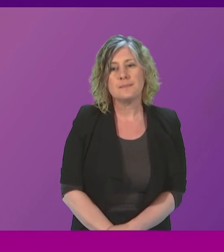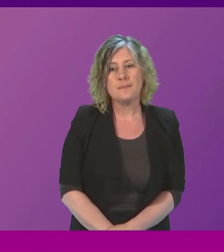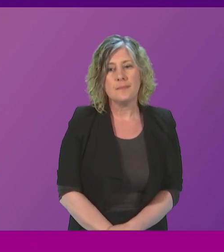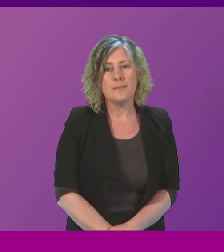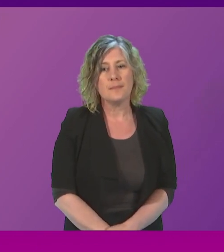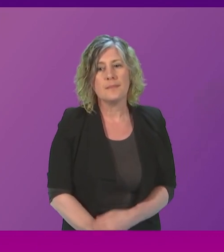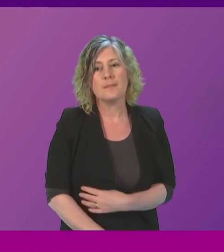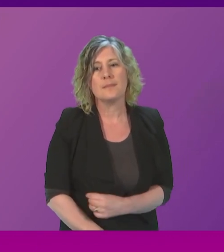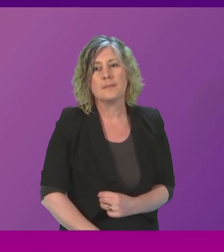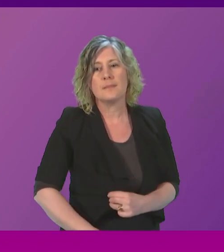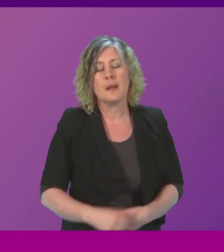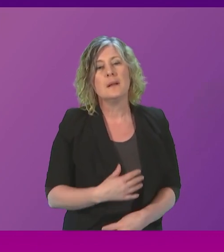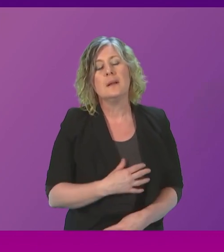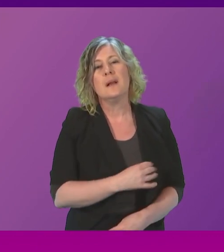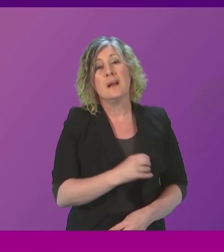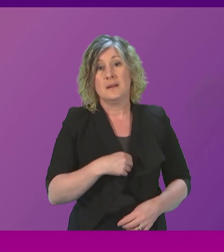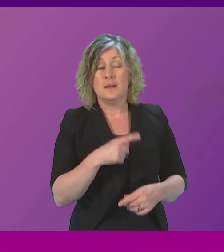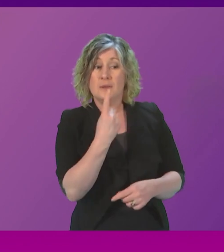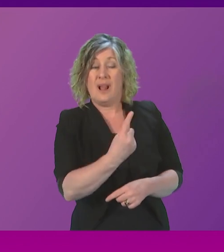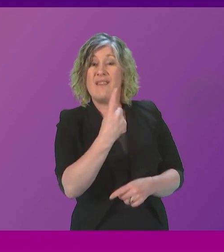The First Minister will be aware that we have been waiting more than two years for the United